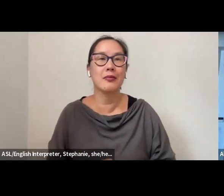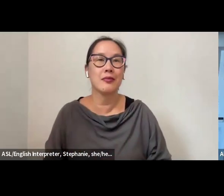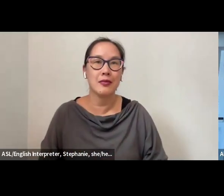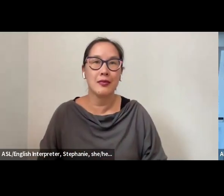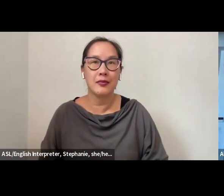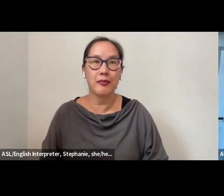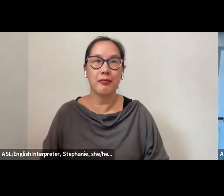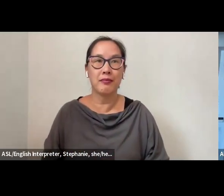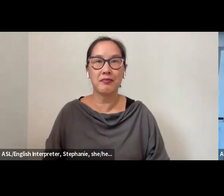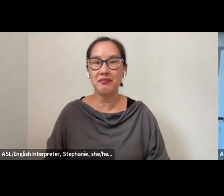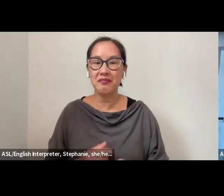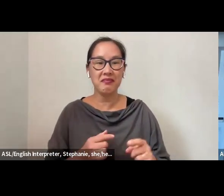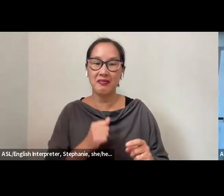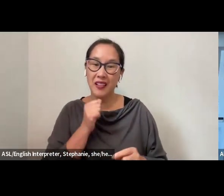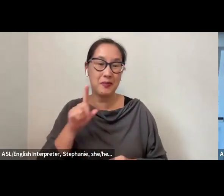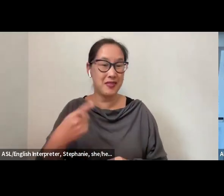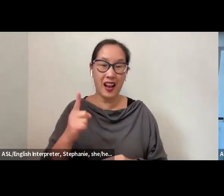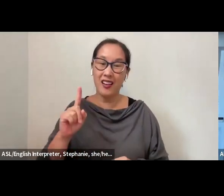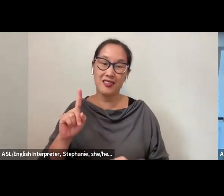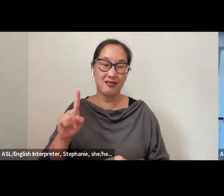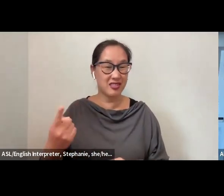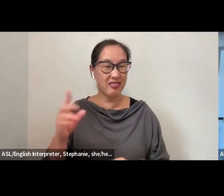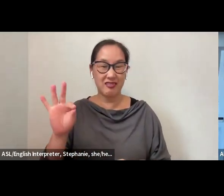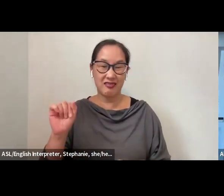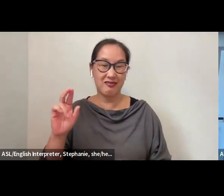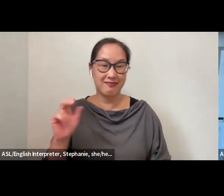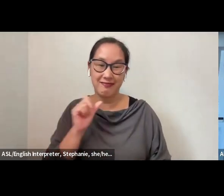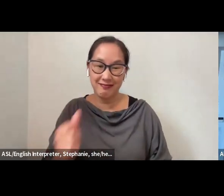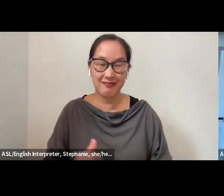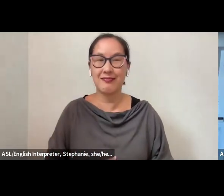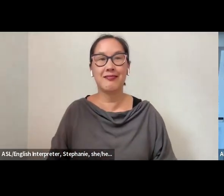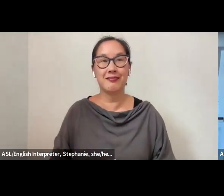I'm no longer just a fan. For the last year and a half,